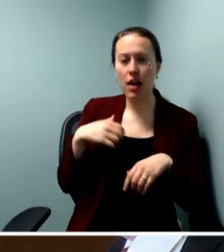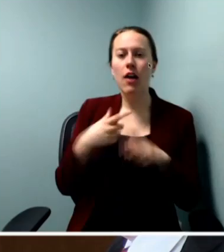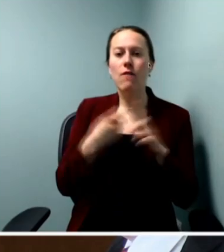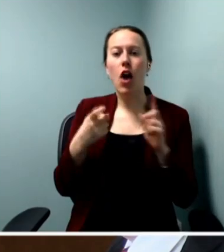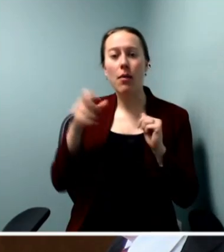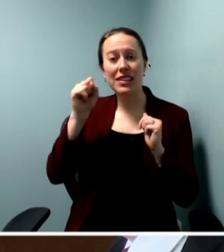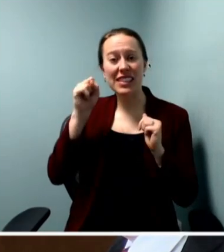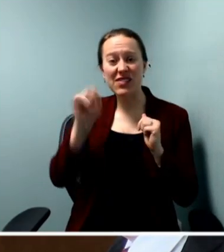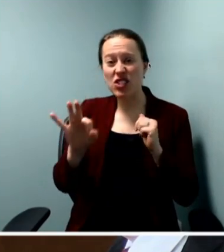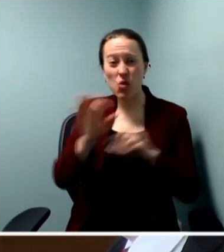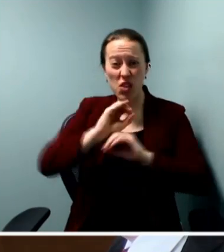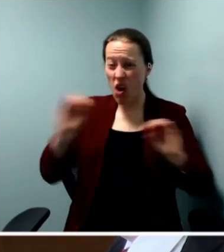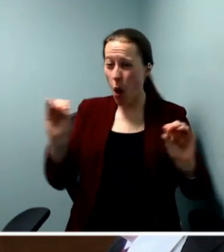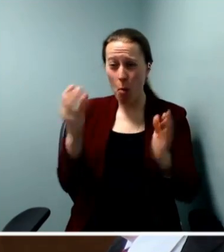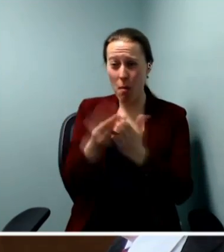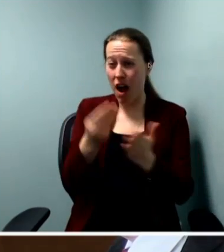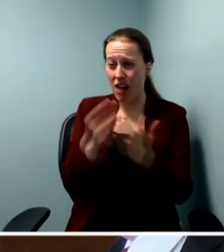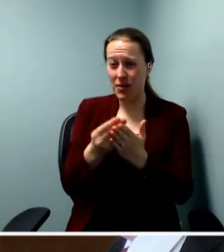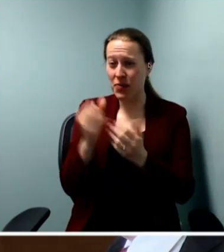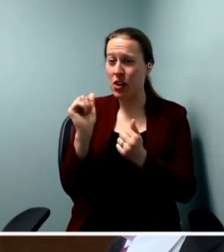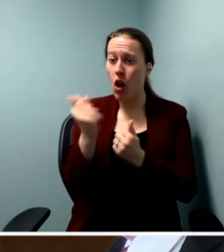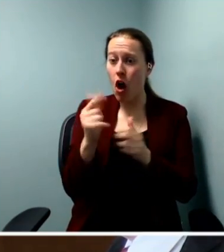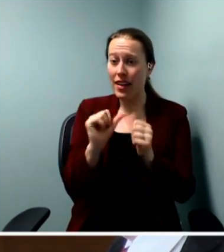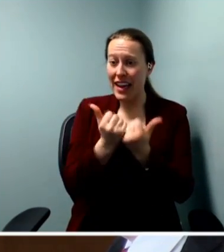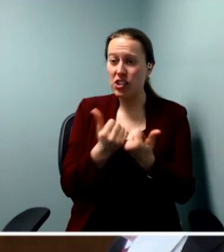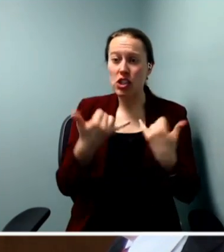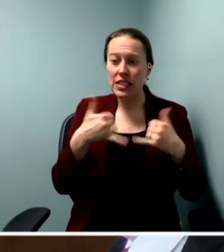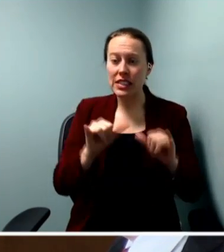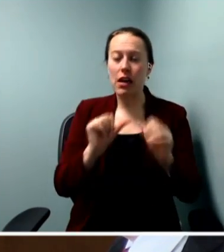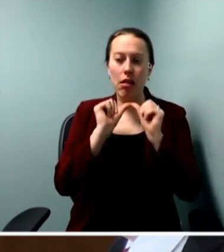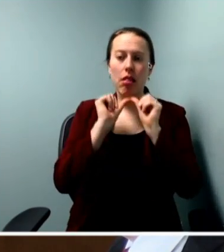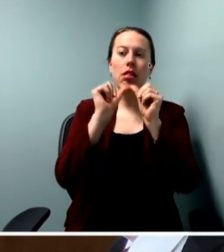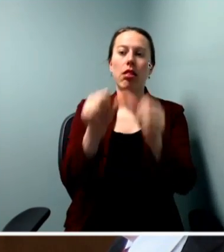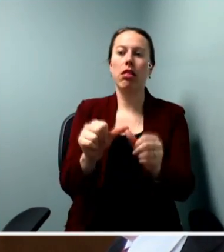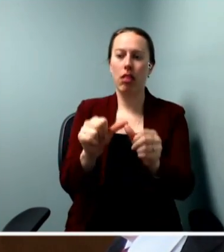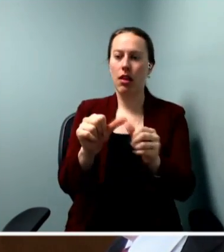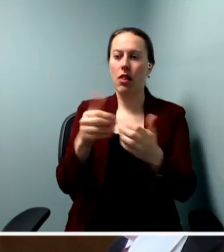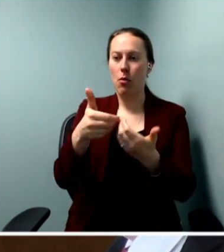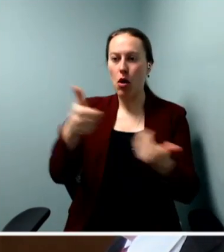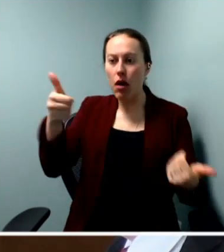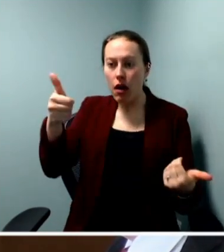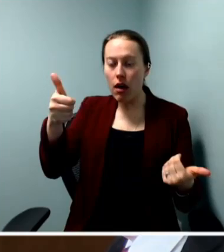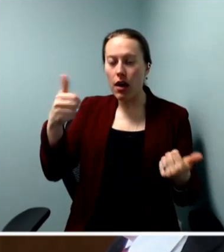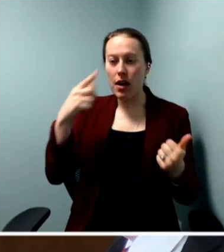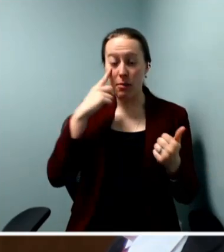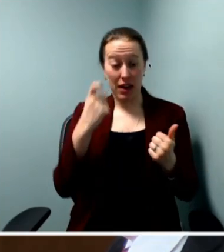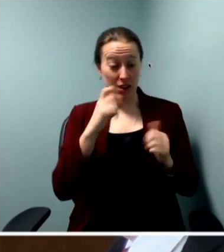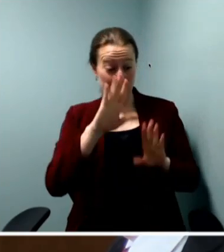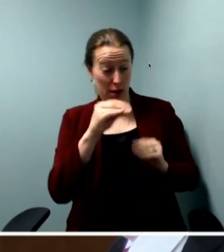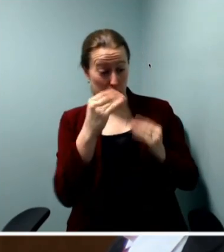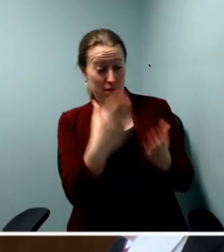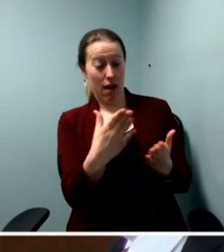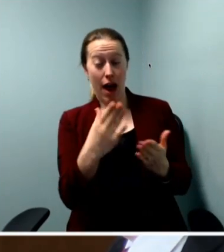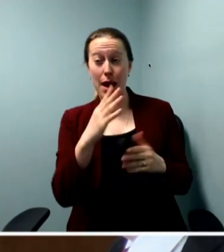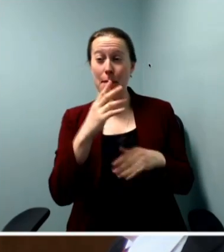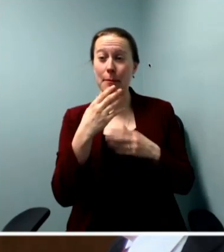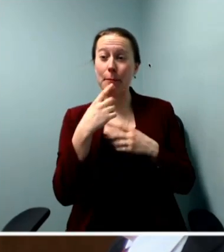And all of these agencies are still perpetuating the cultural apartheid by giving public dollars to these institutions